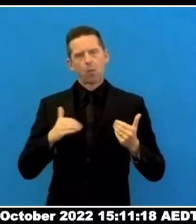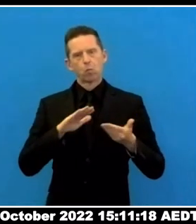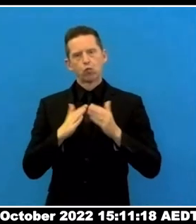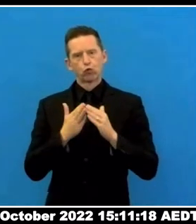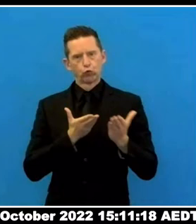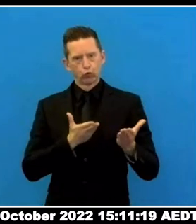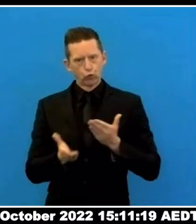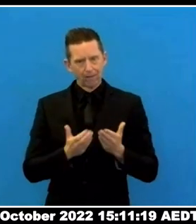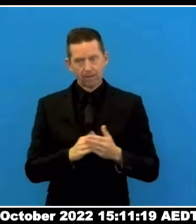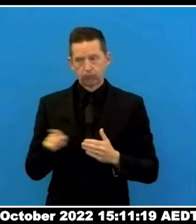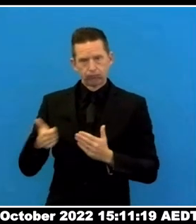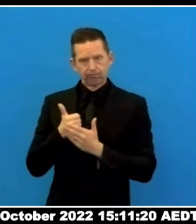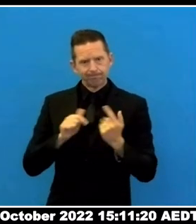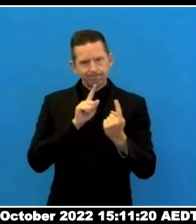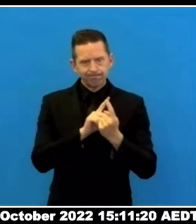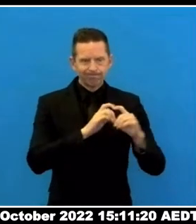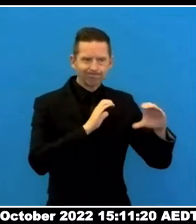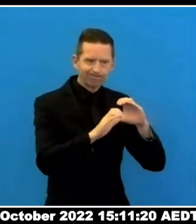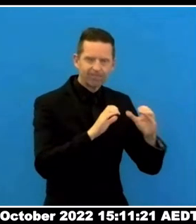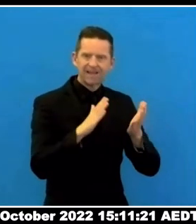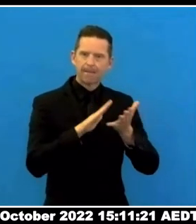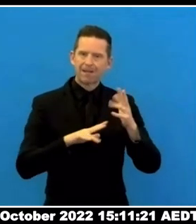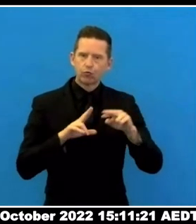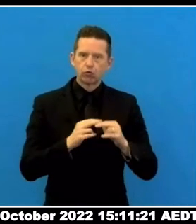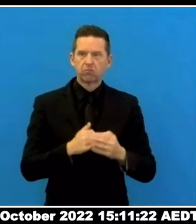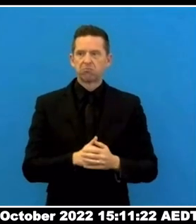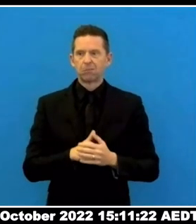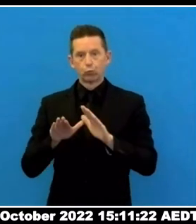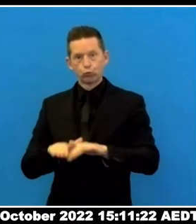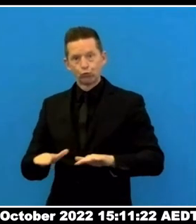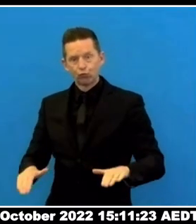They communicate with parents, with children, and young people